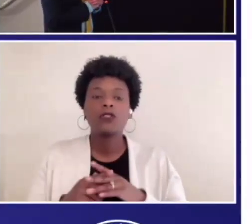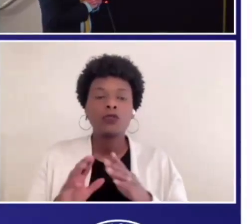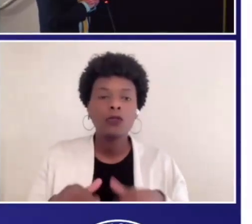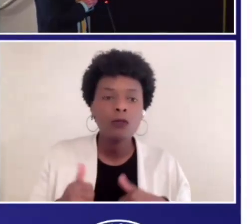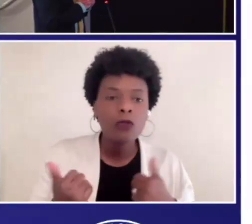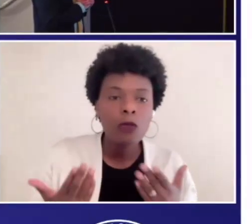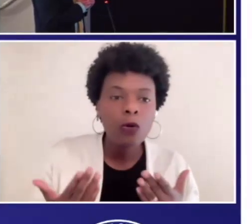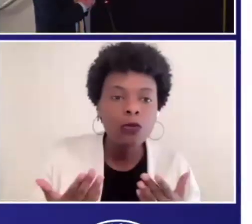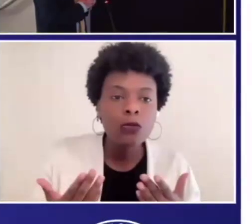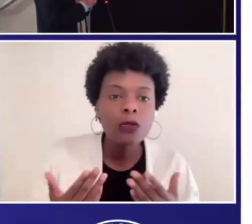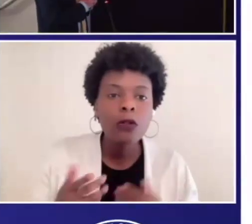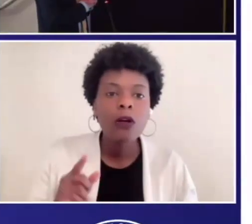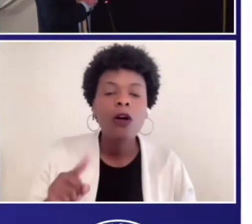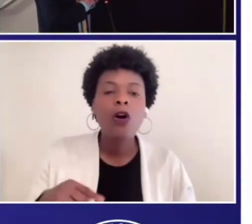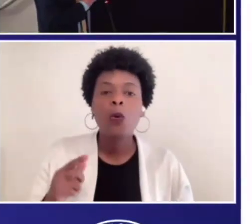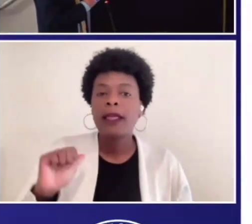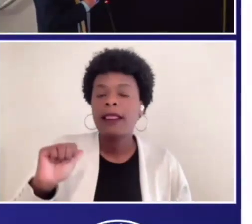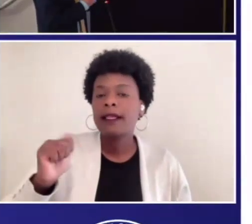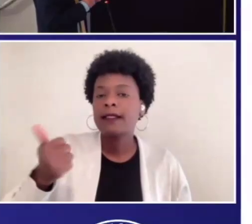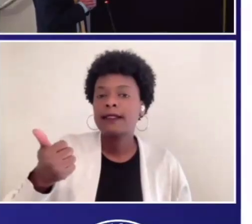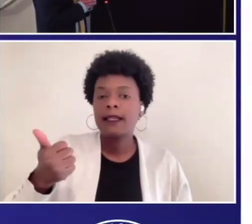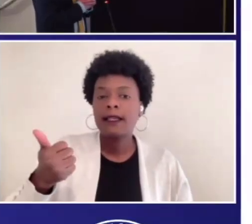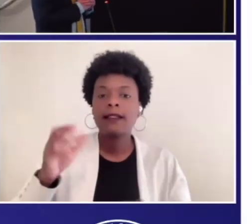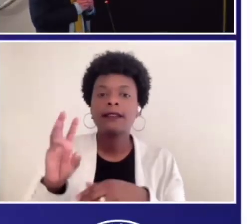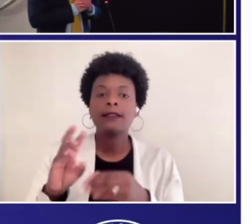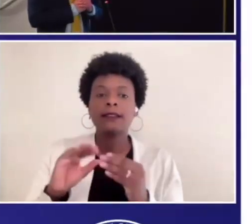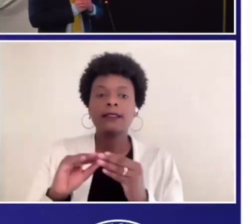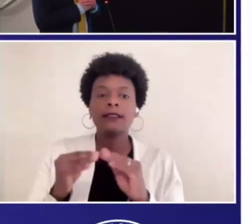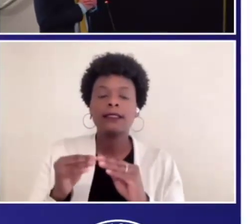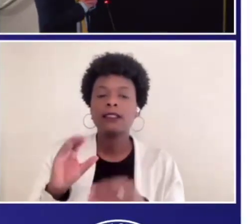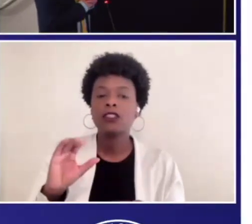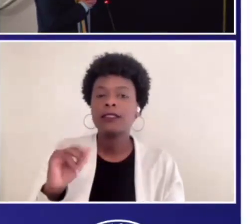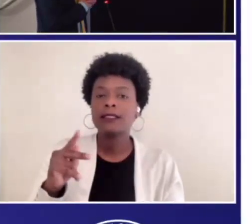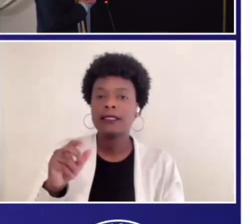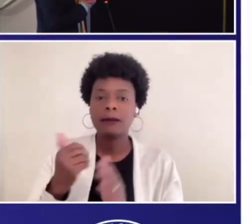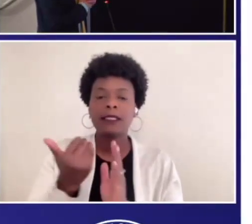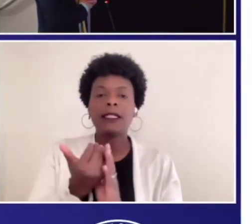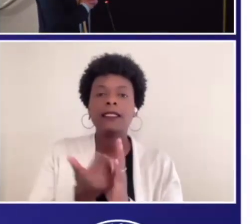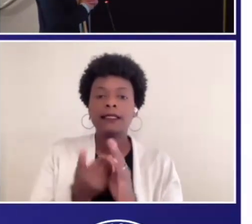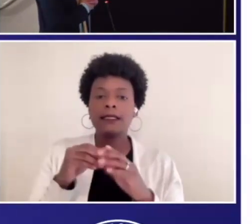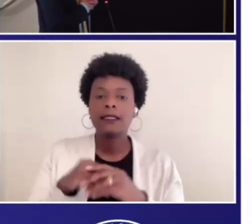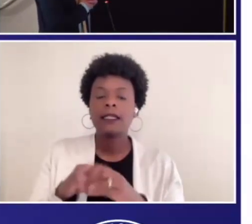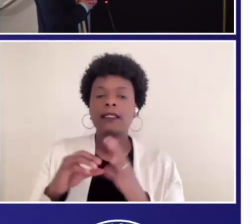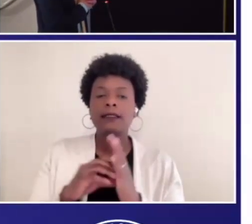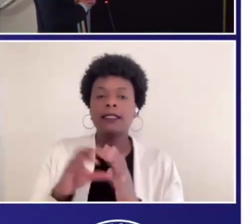which is just the ten fields, the ten six-digit CIPs that are literally listed in section 668.2.